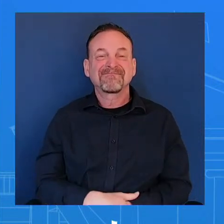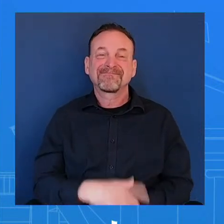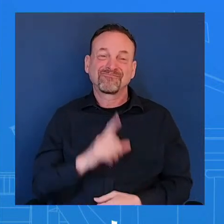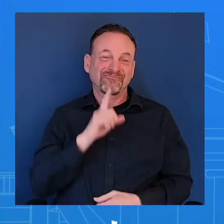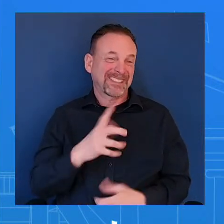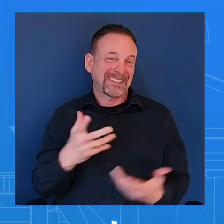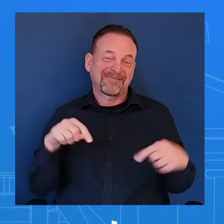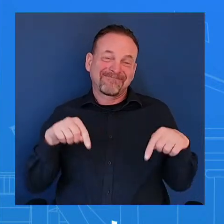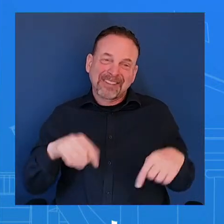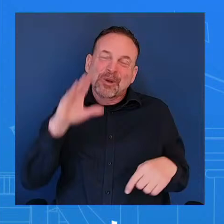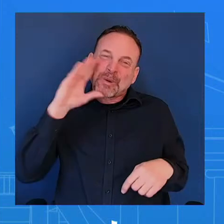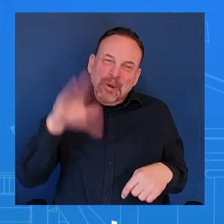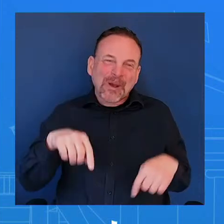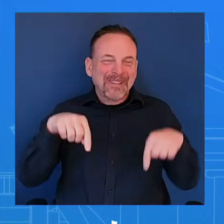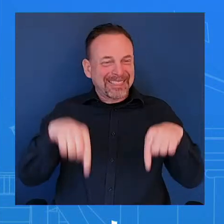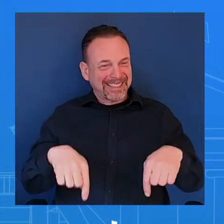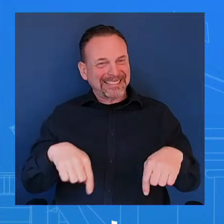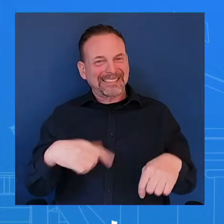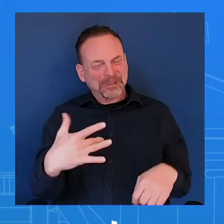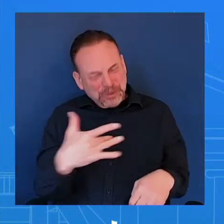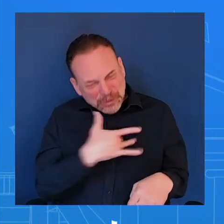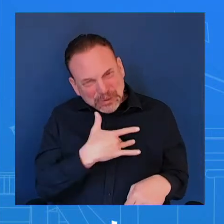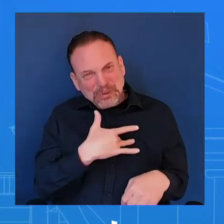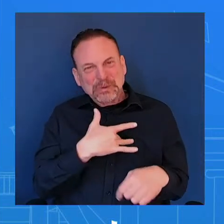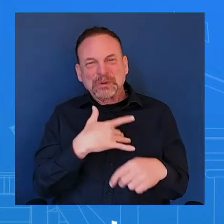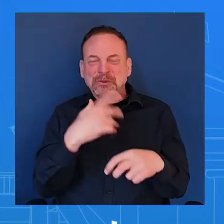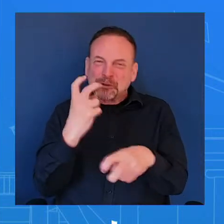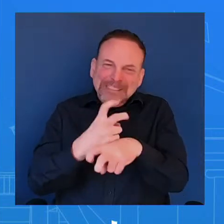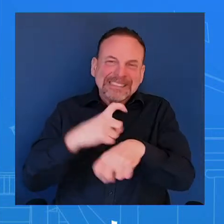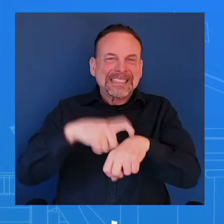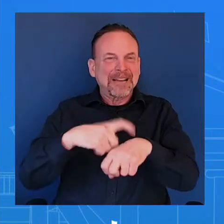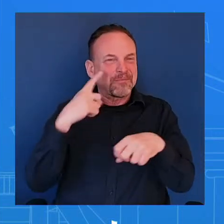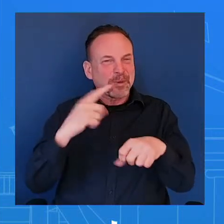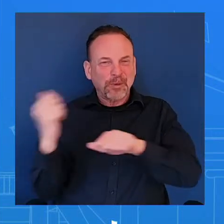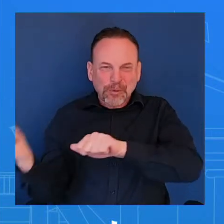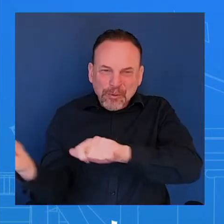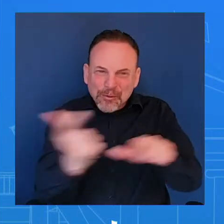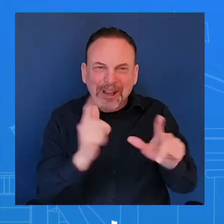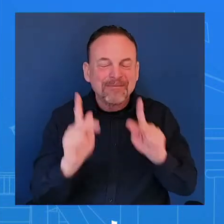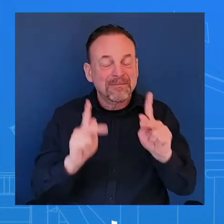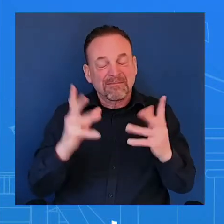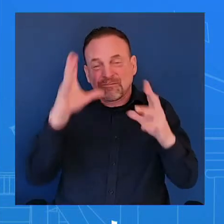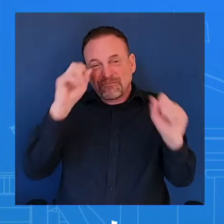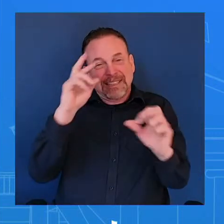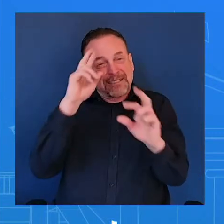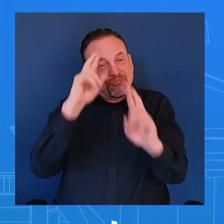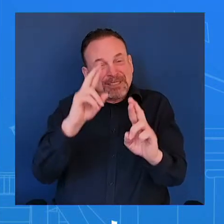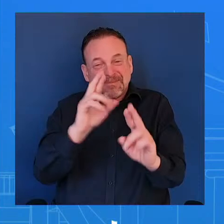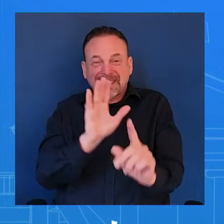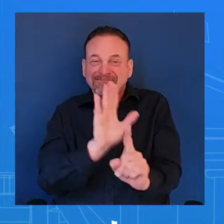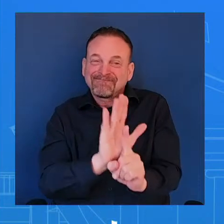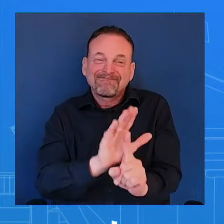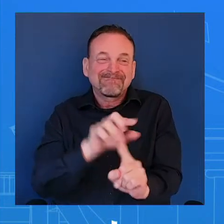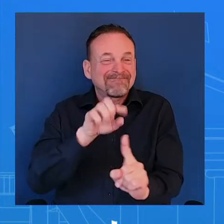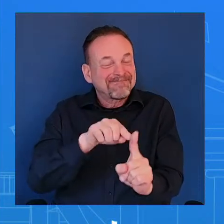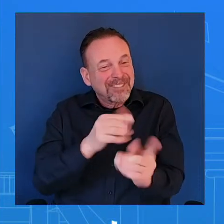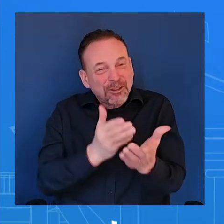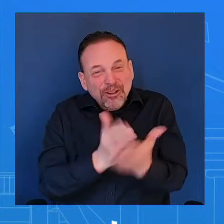And so, he respects their -- their freedom to peacefully protest. I don't have anything -- you know, I don't anything outside of that.